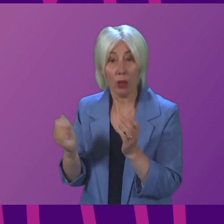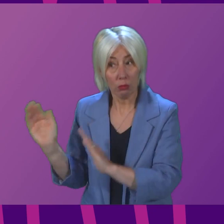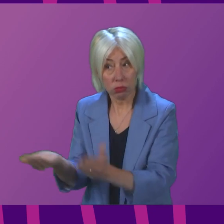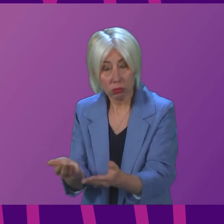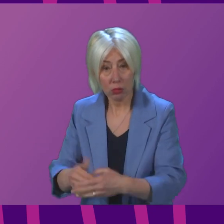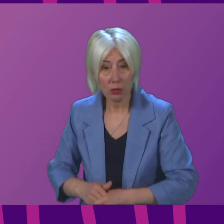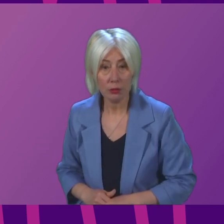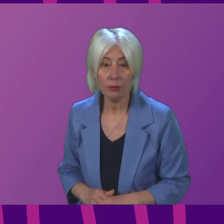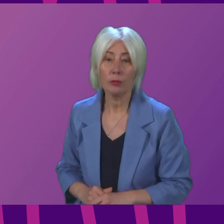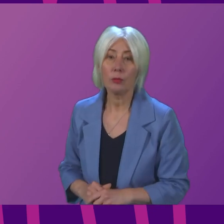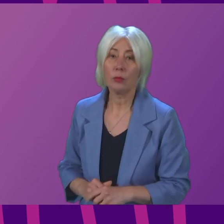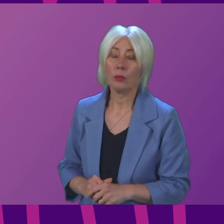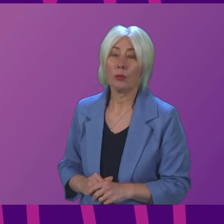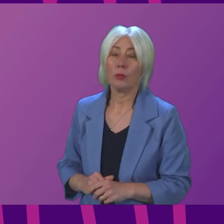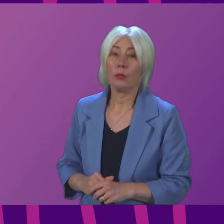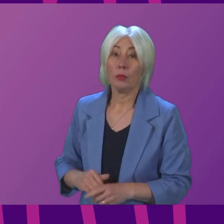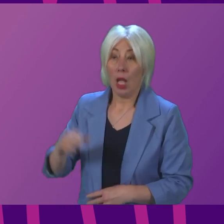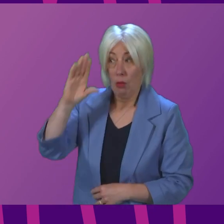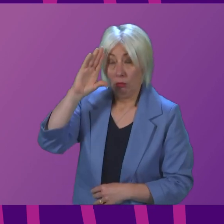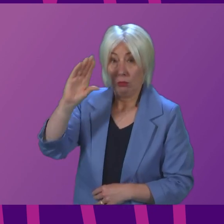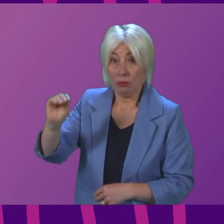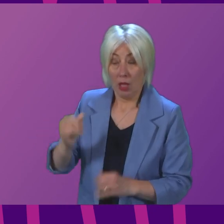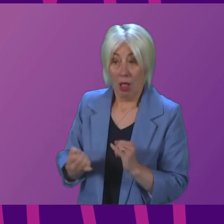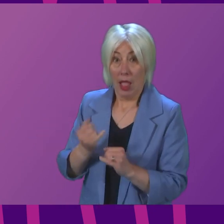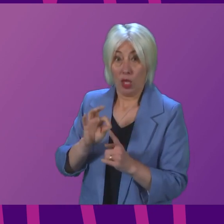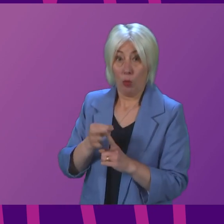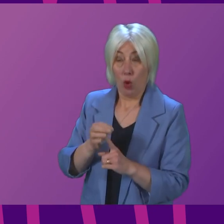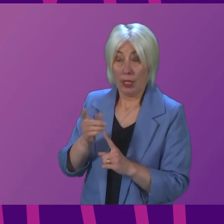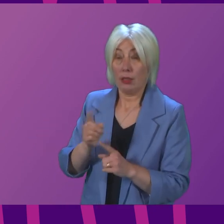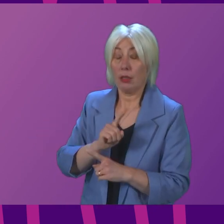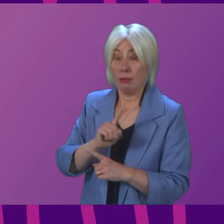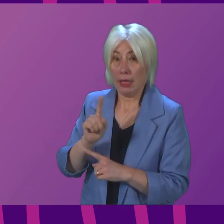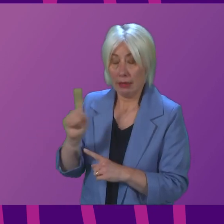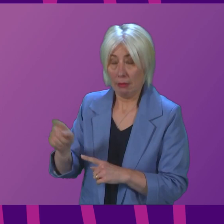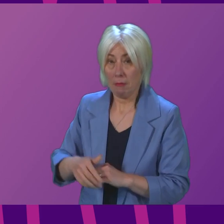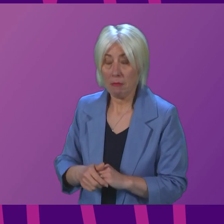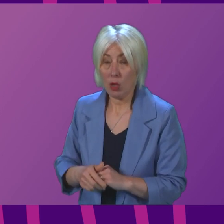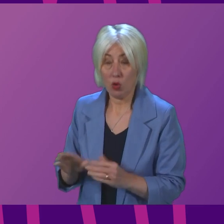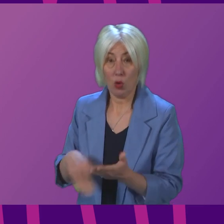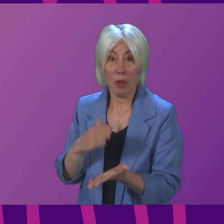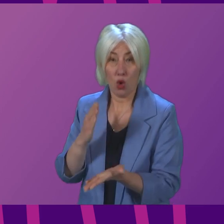I will return to the member with a specific answer on that latter point so that I give the right information.